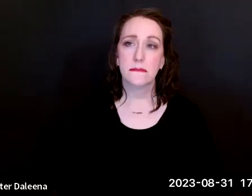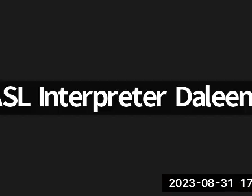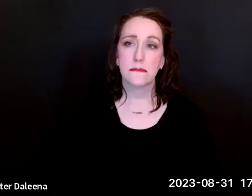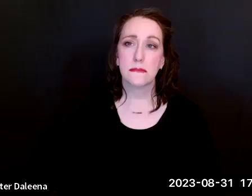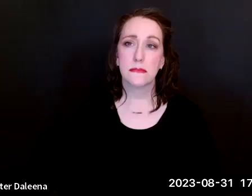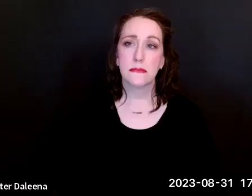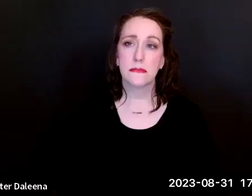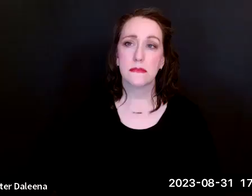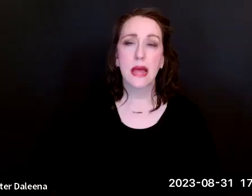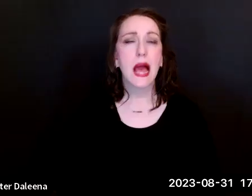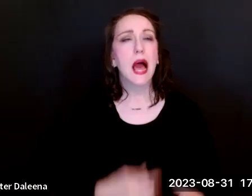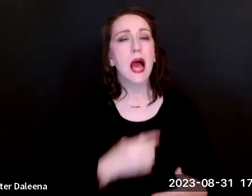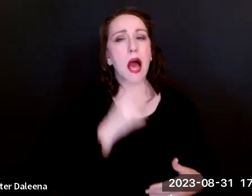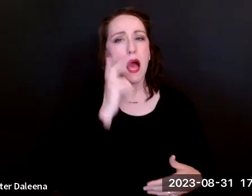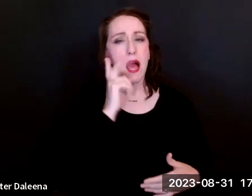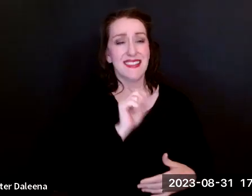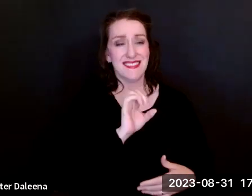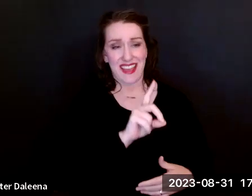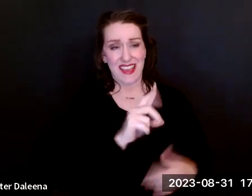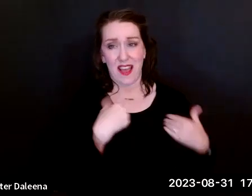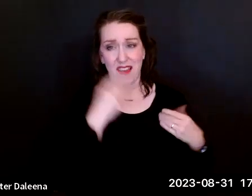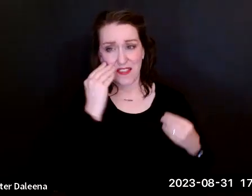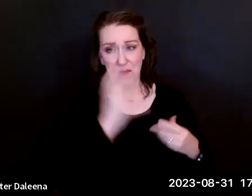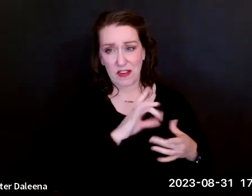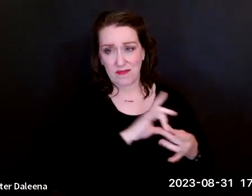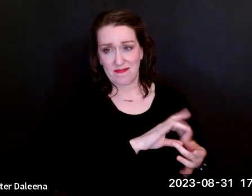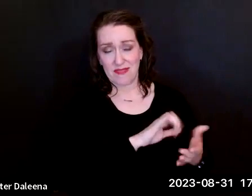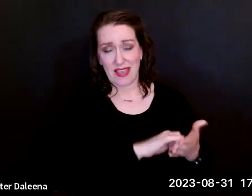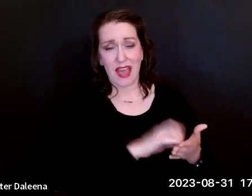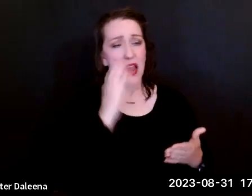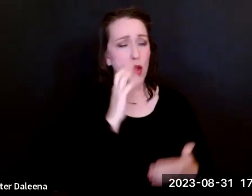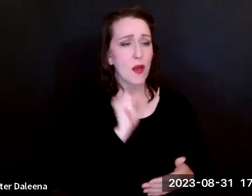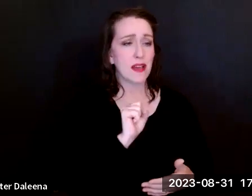uh I'm gonna see uh Ted do you have information on that I know that the sud world is a little